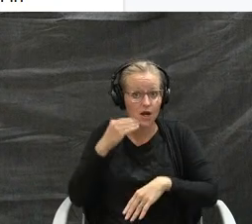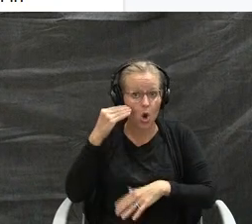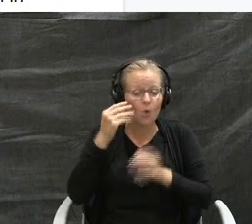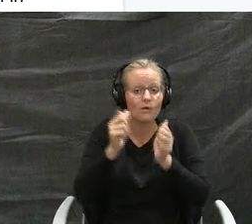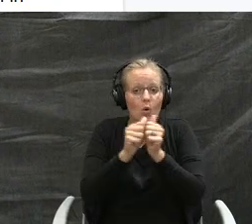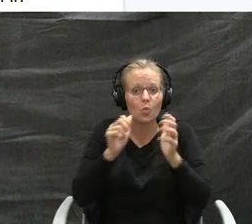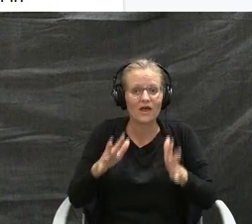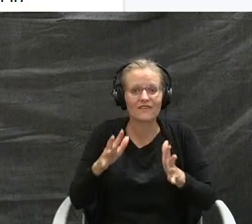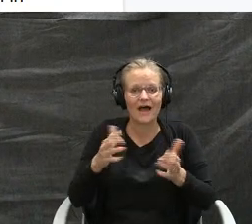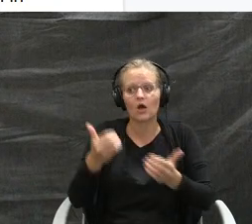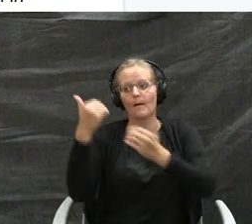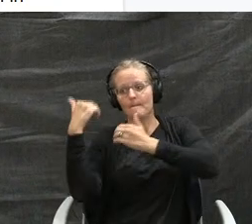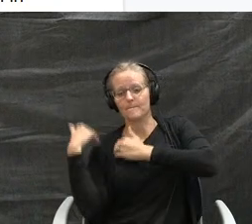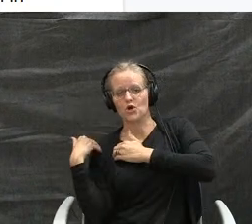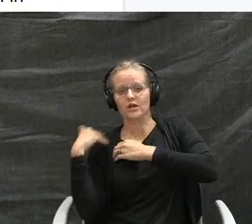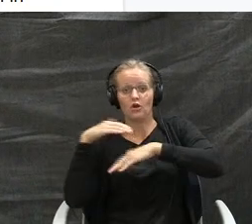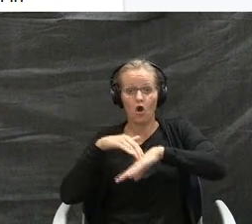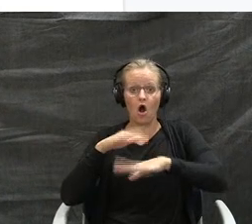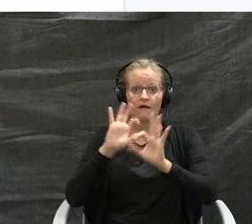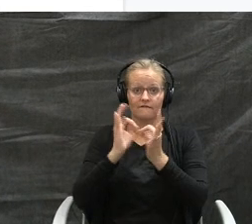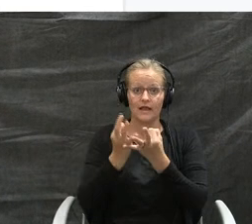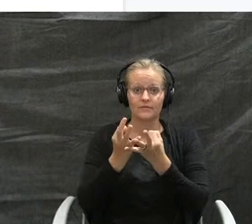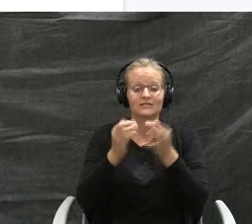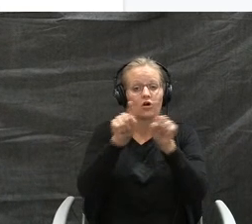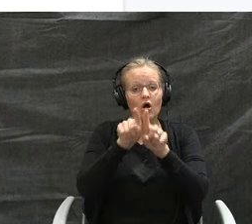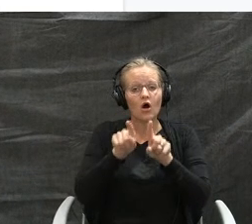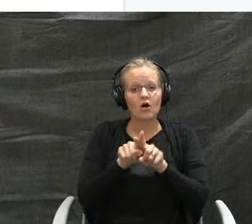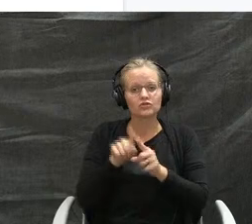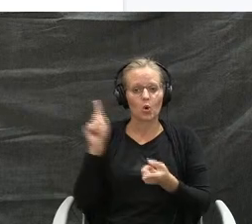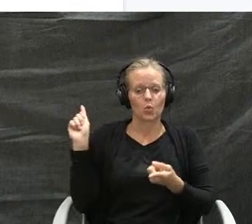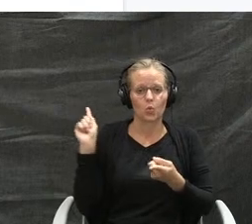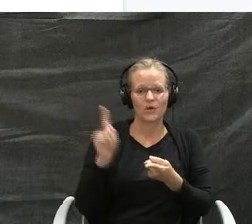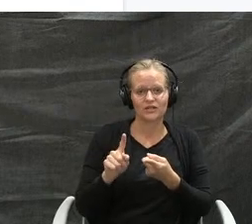And it limits exposure and travel for specialists. So the